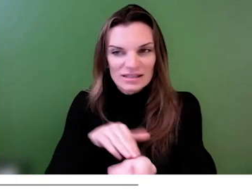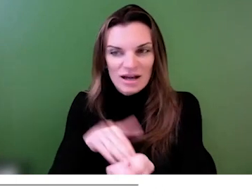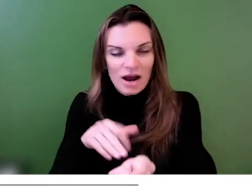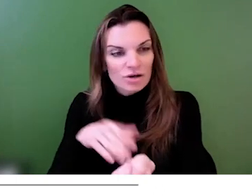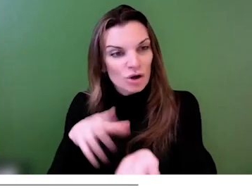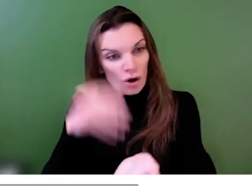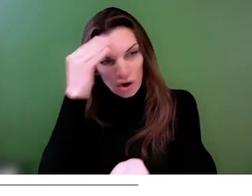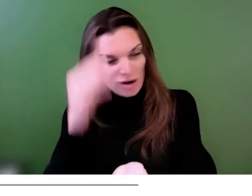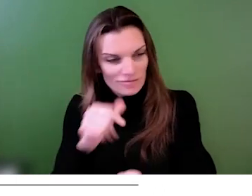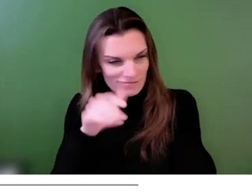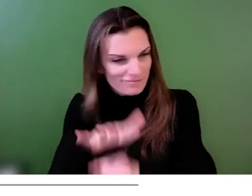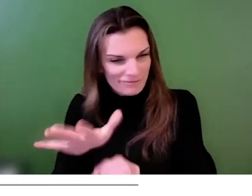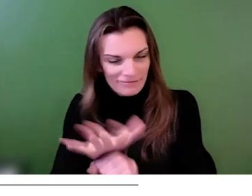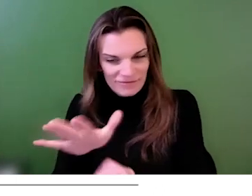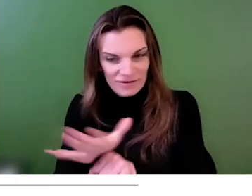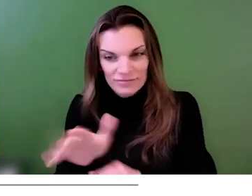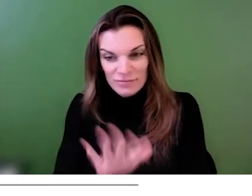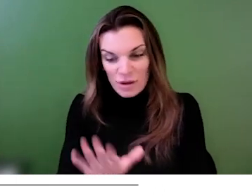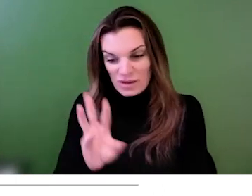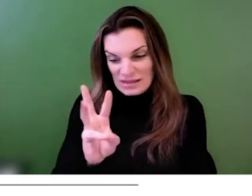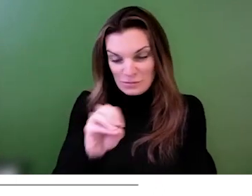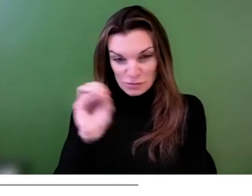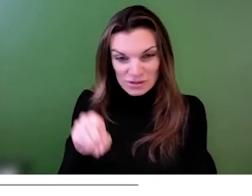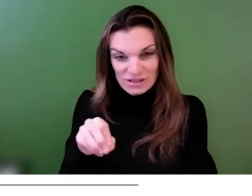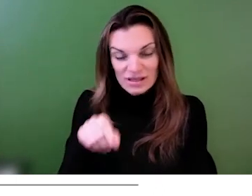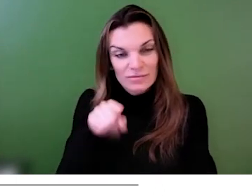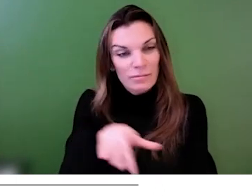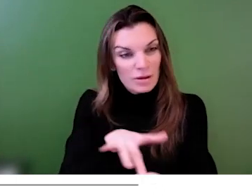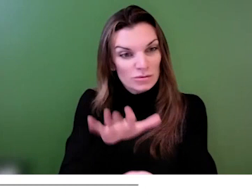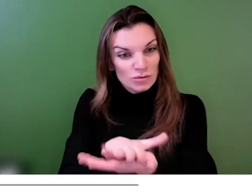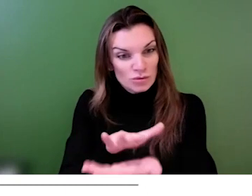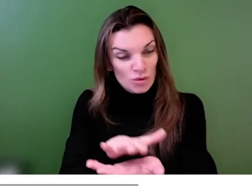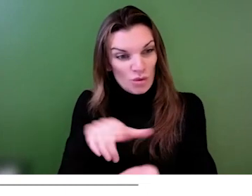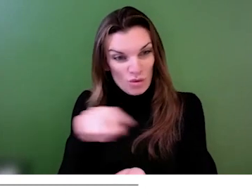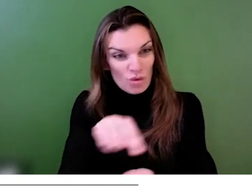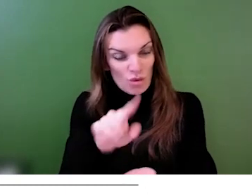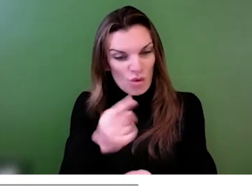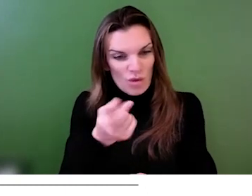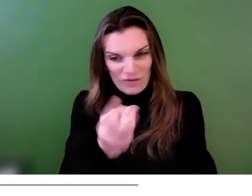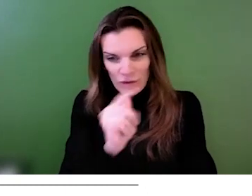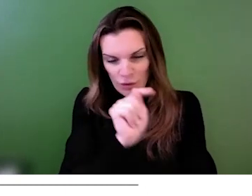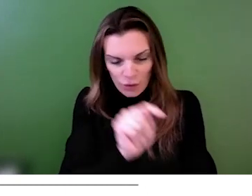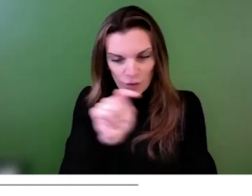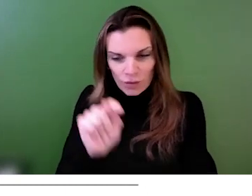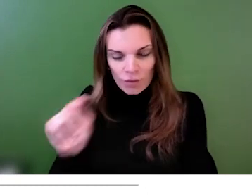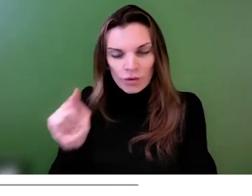In fact, only 6% of medical schools really taught and